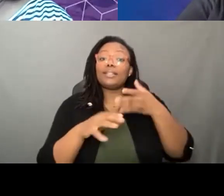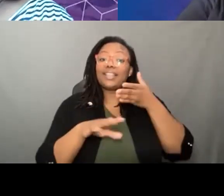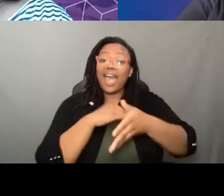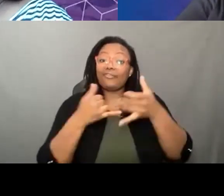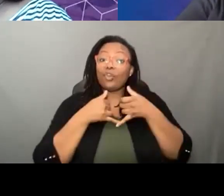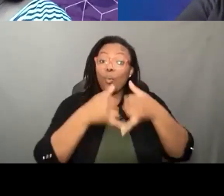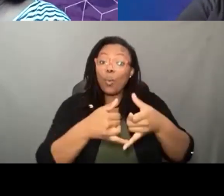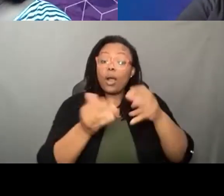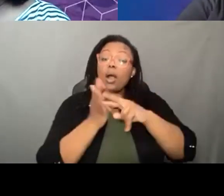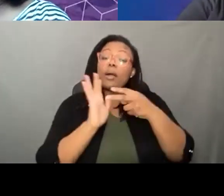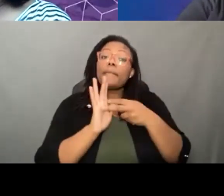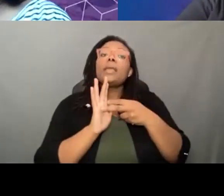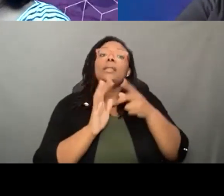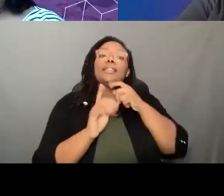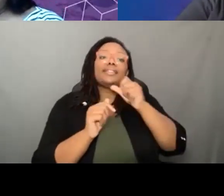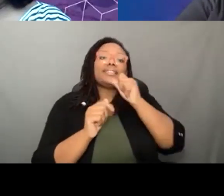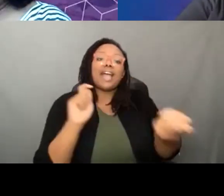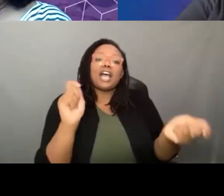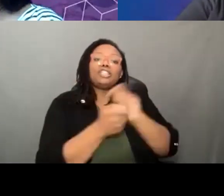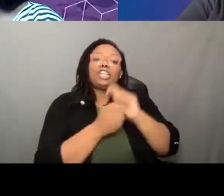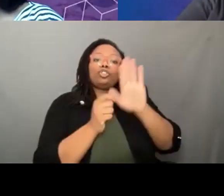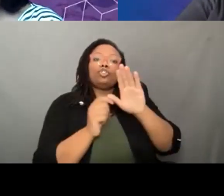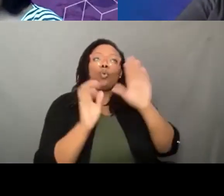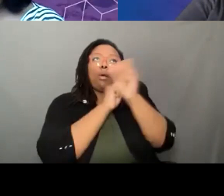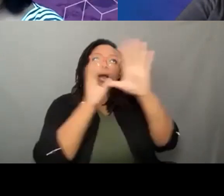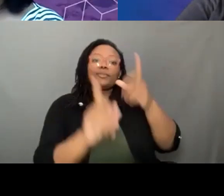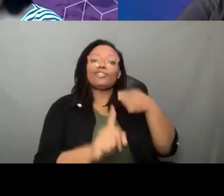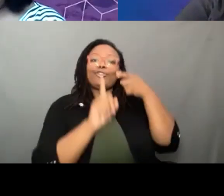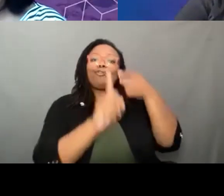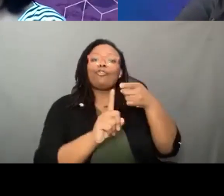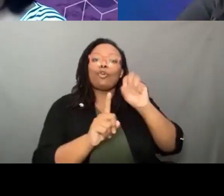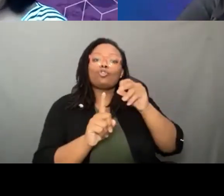as this does not change the objective or scope of the work.